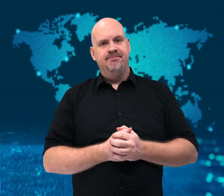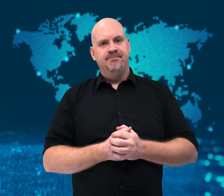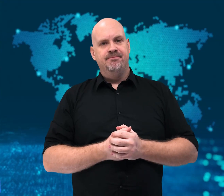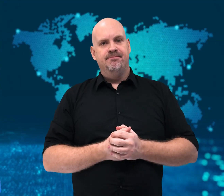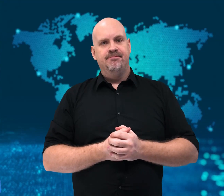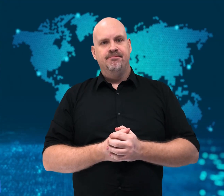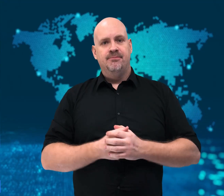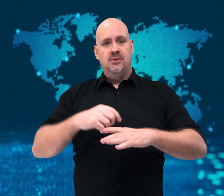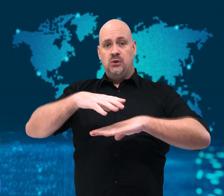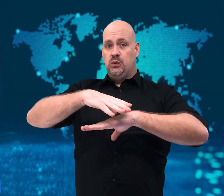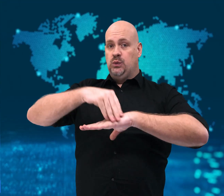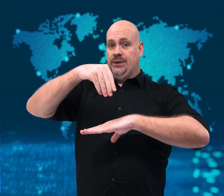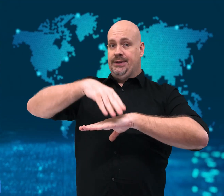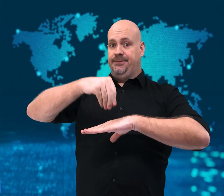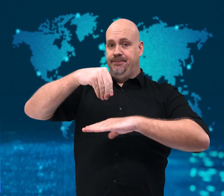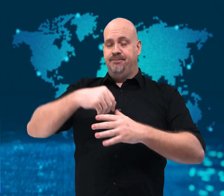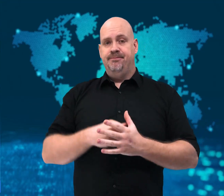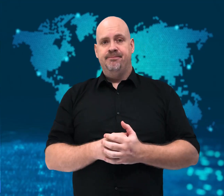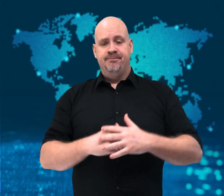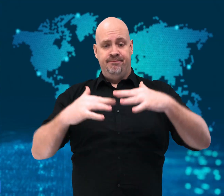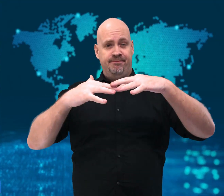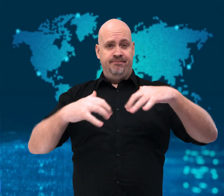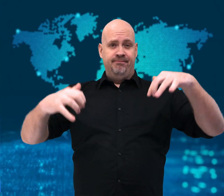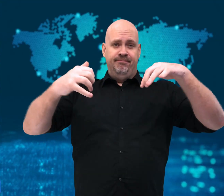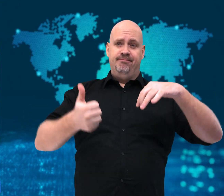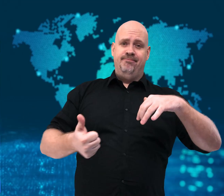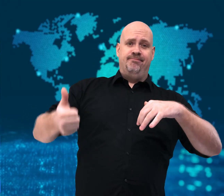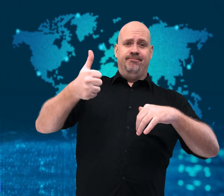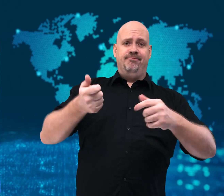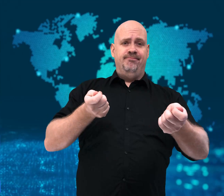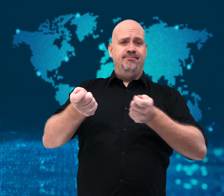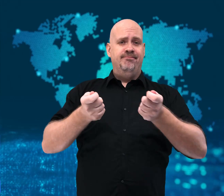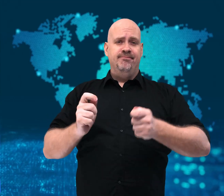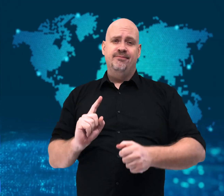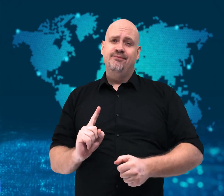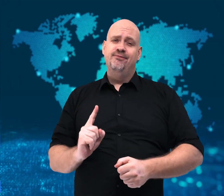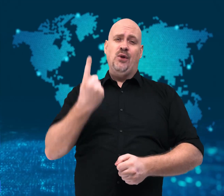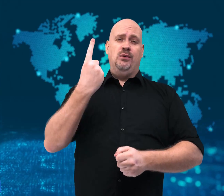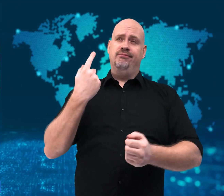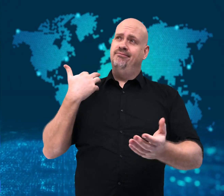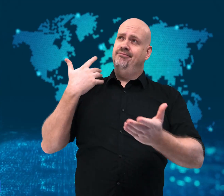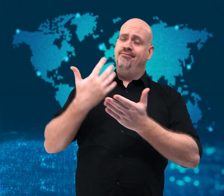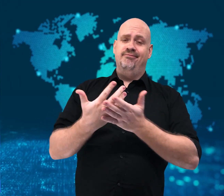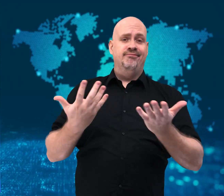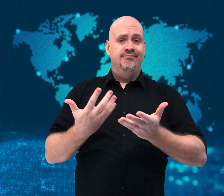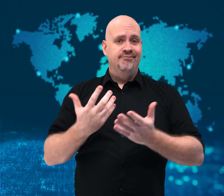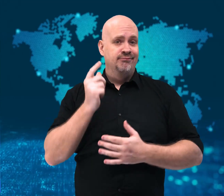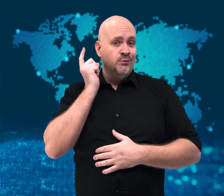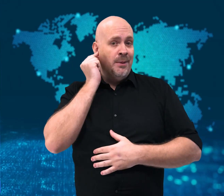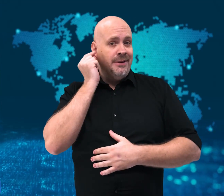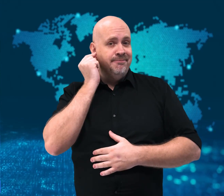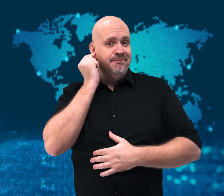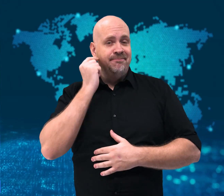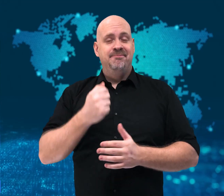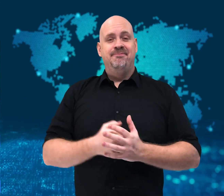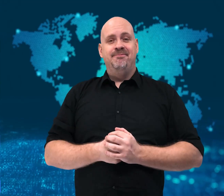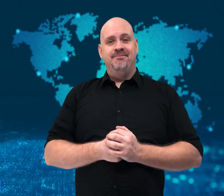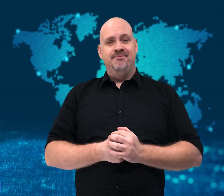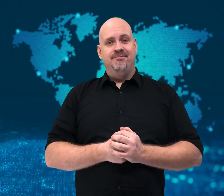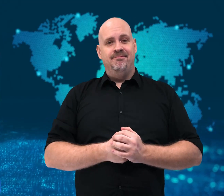First female Prime Minister.